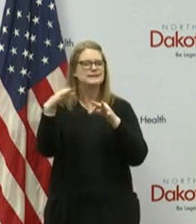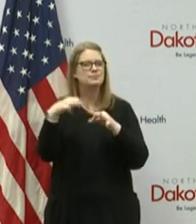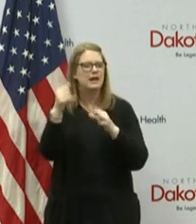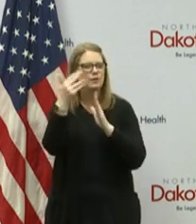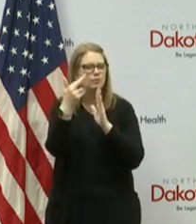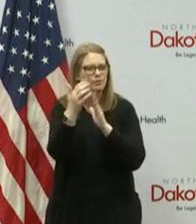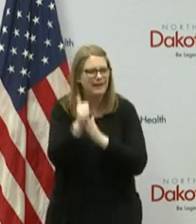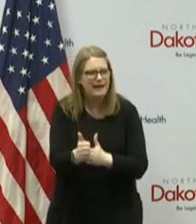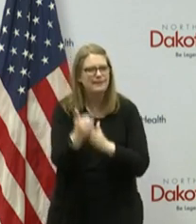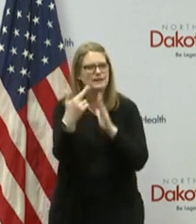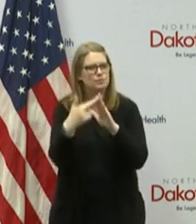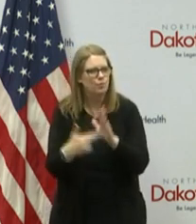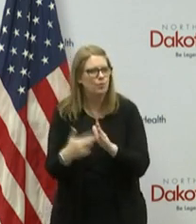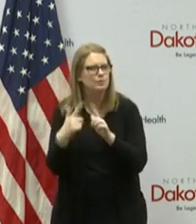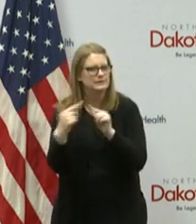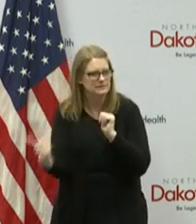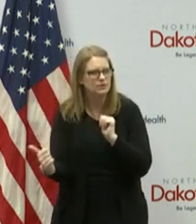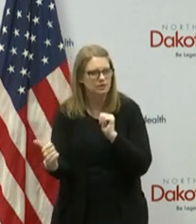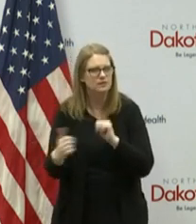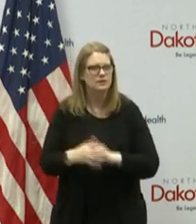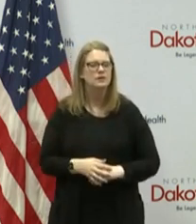CLICK DOWN UNTIL YOU FIND THE